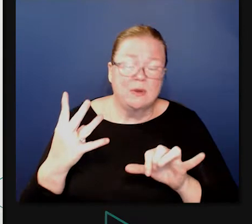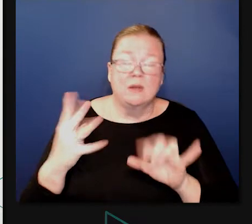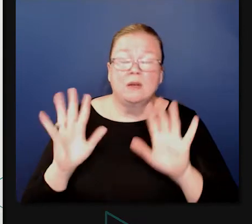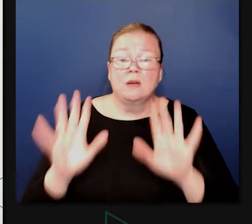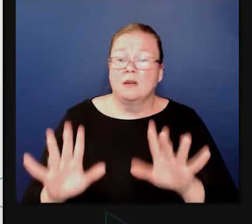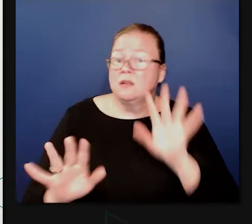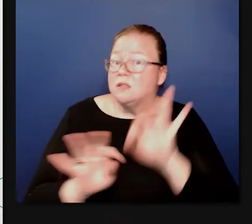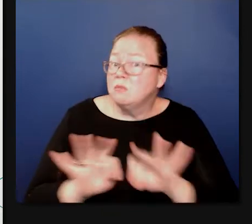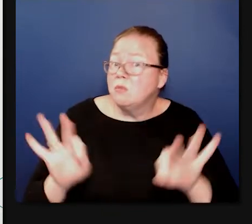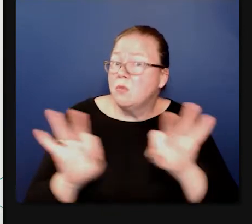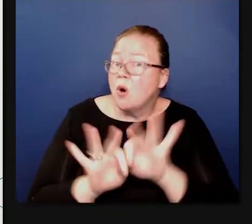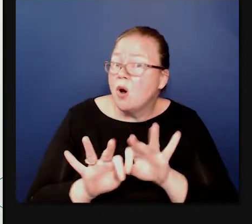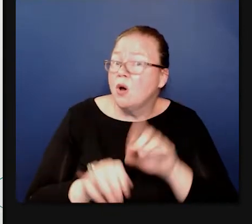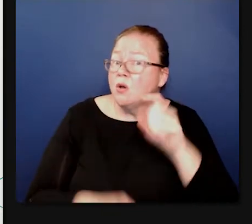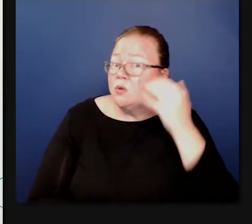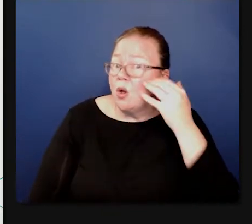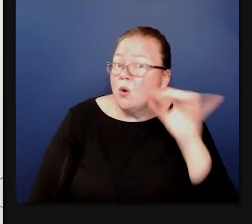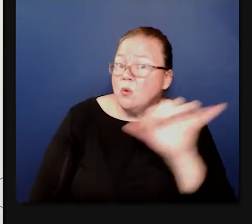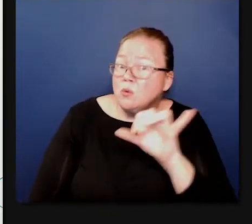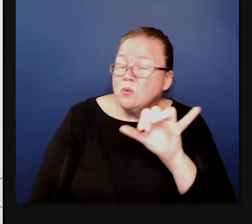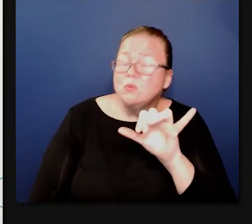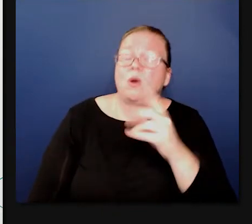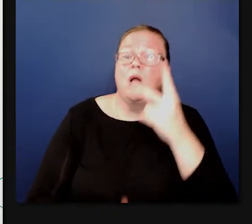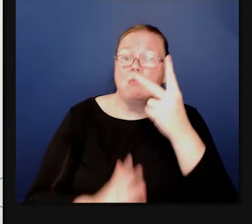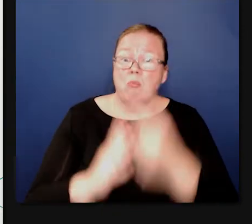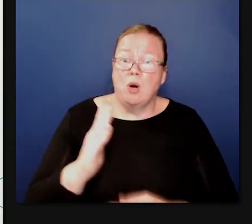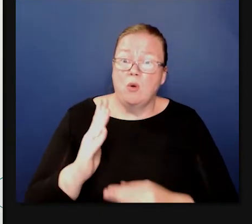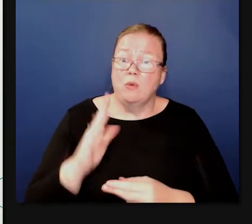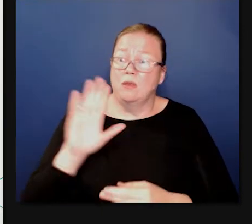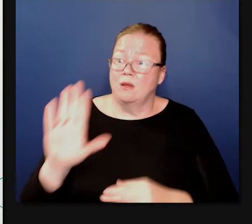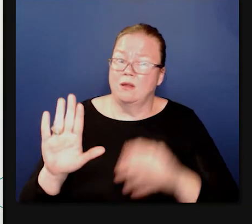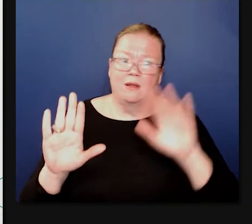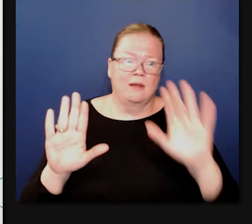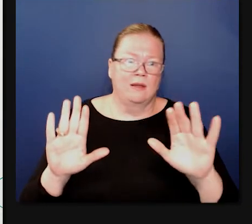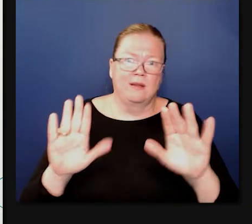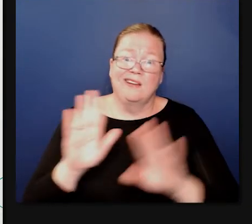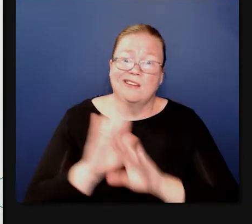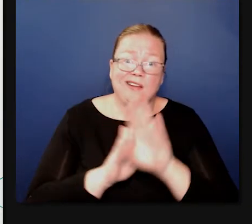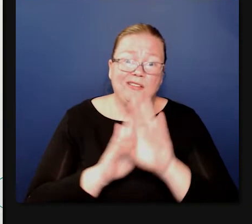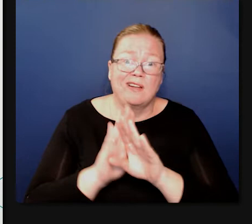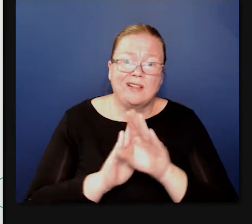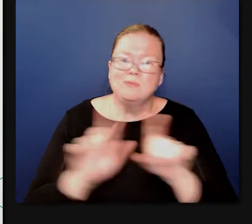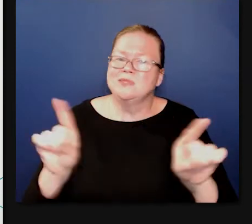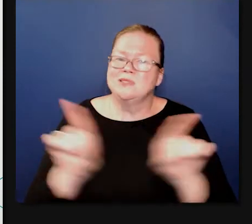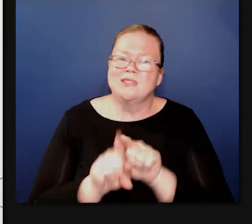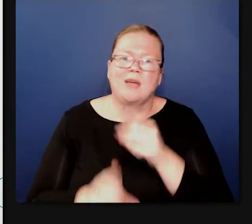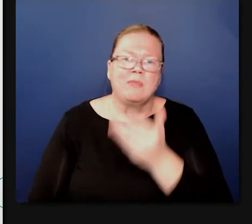And I think the important thing to note is both of these views are constructed from the same item.